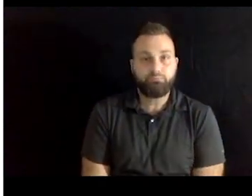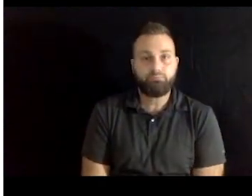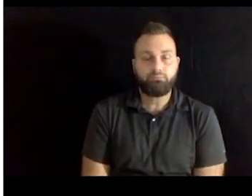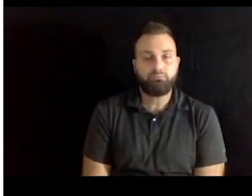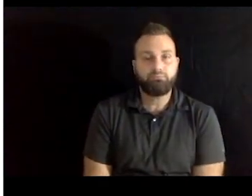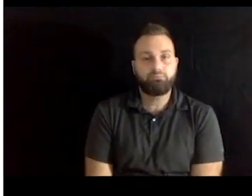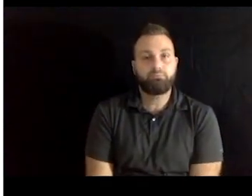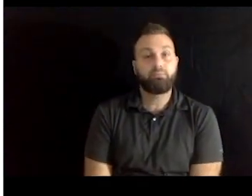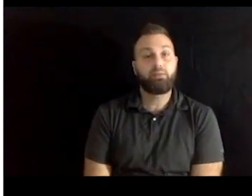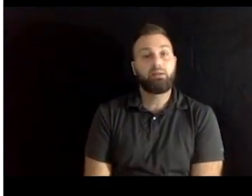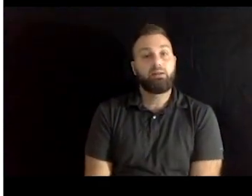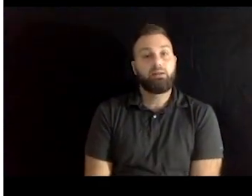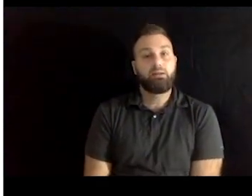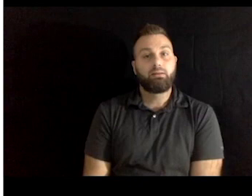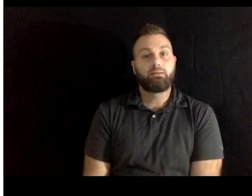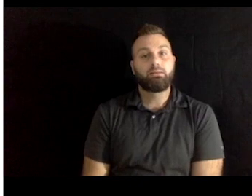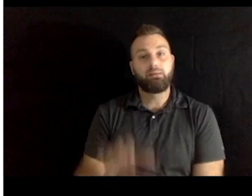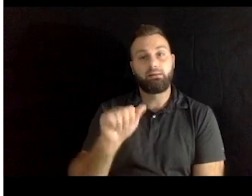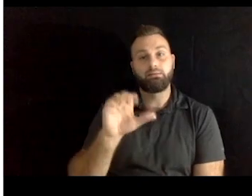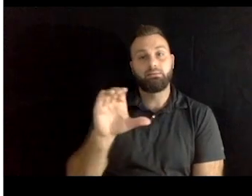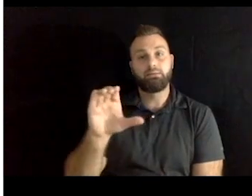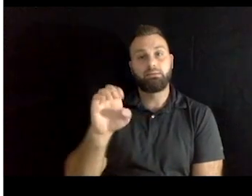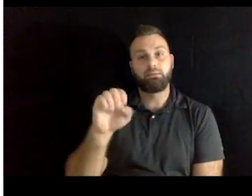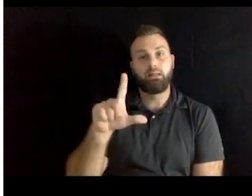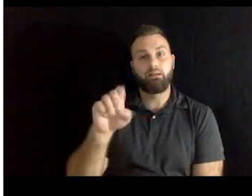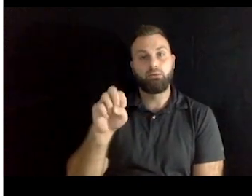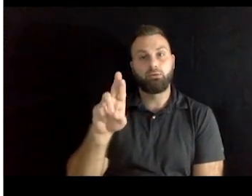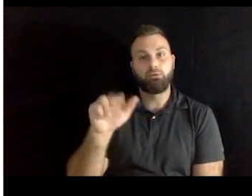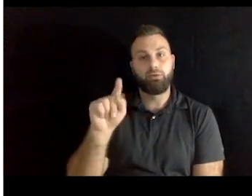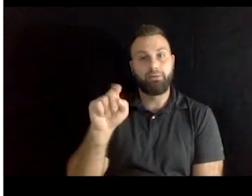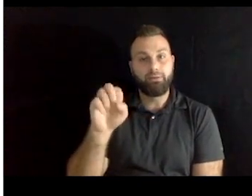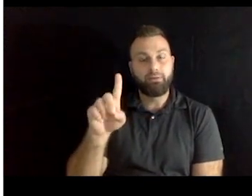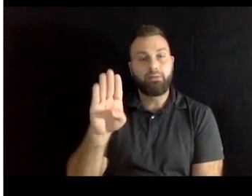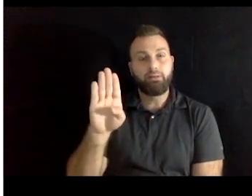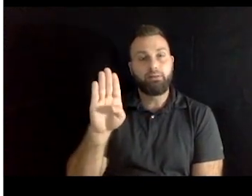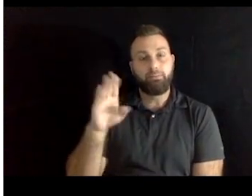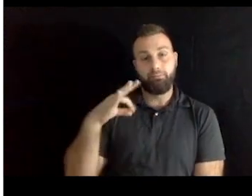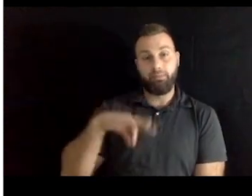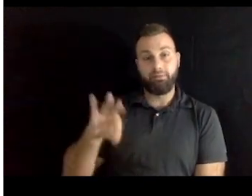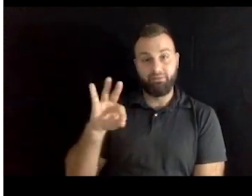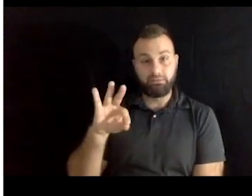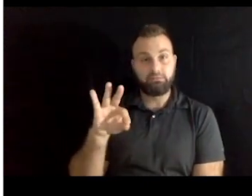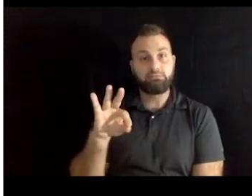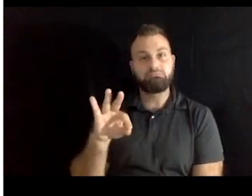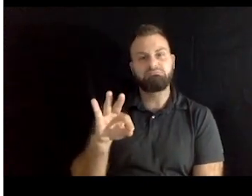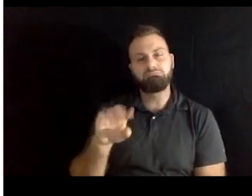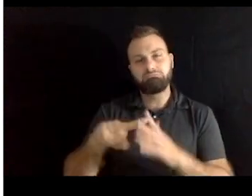So accelerated benefits, accelerated benefits was in the field between 2007 and 2009,